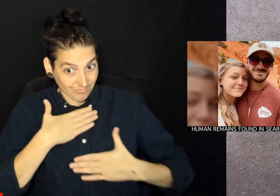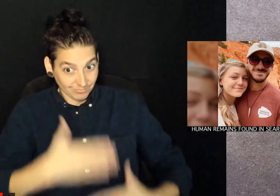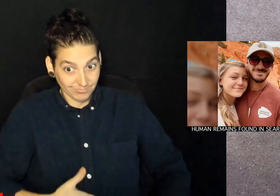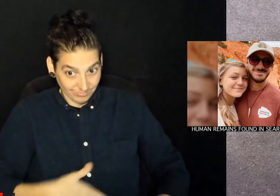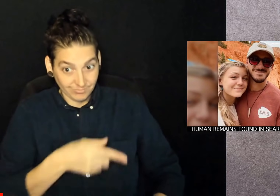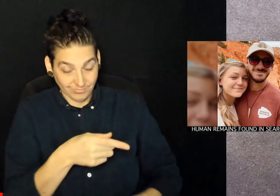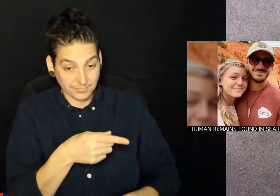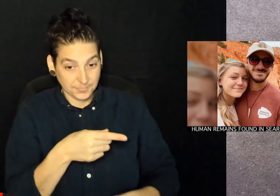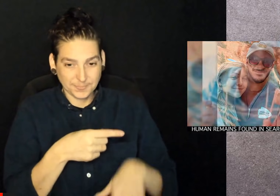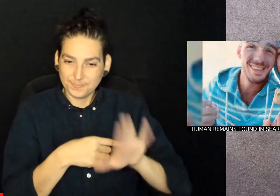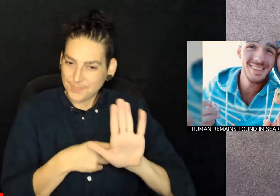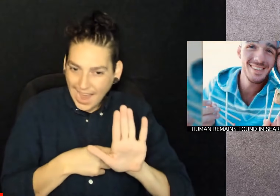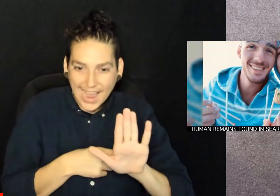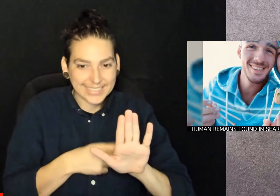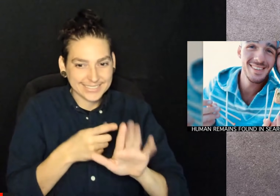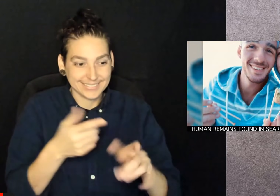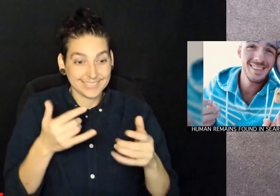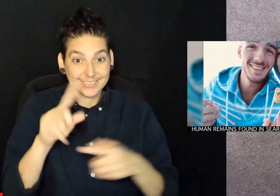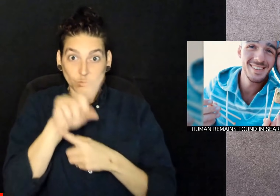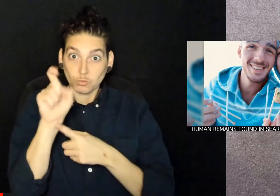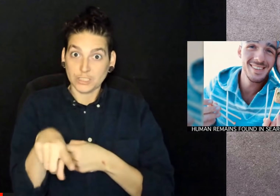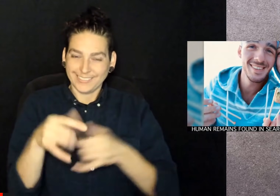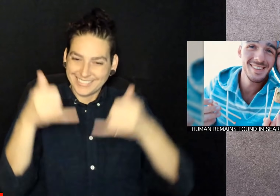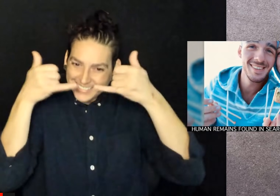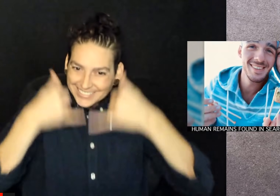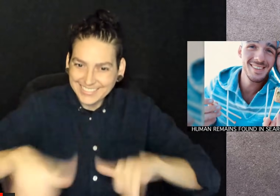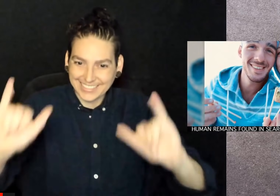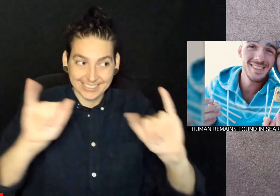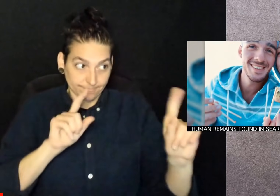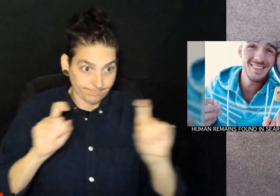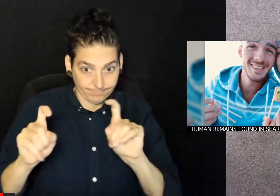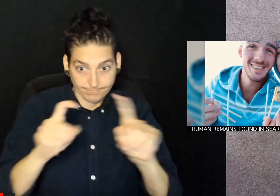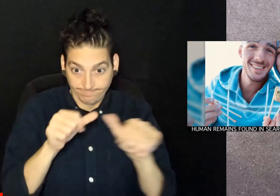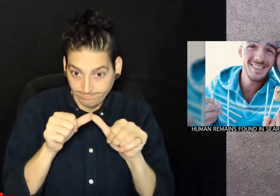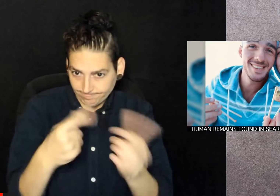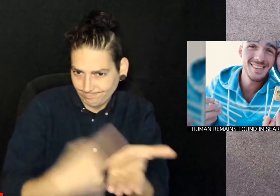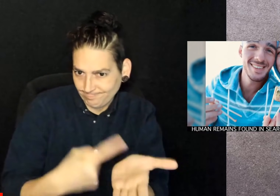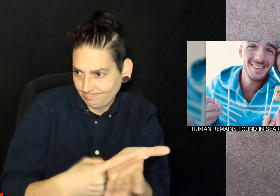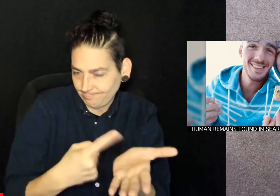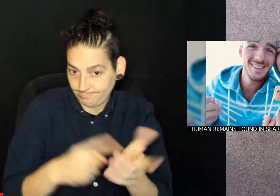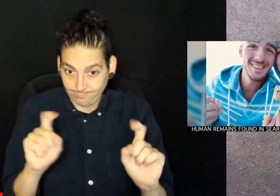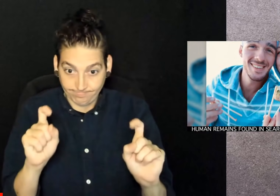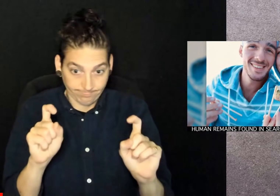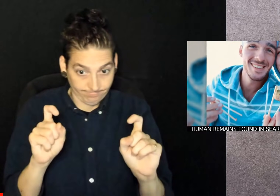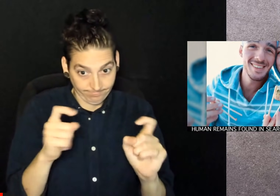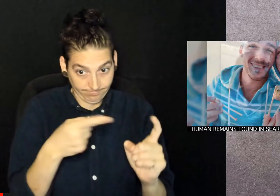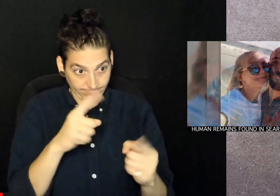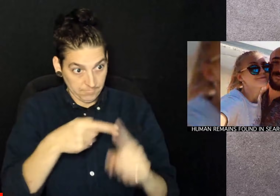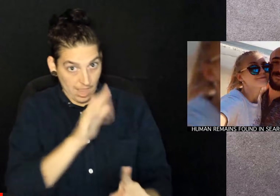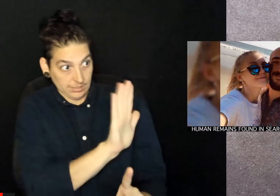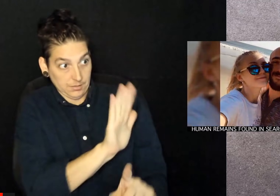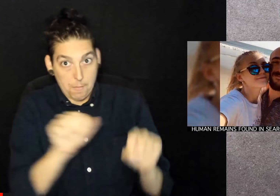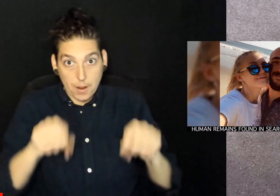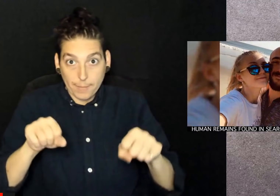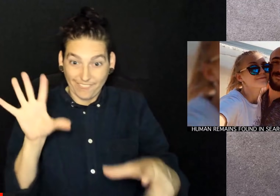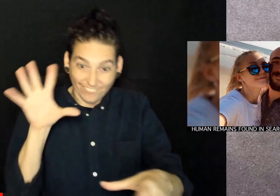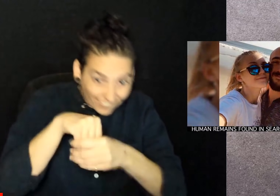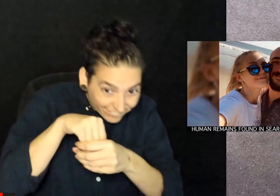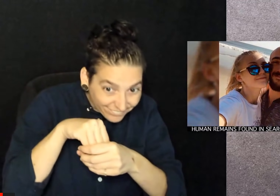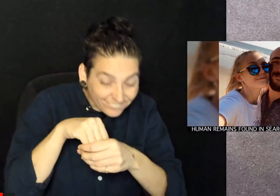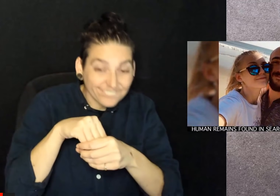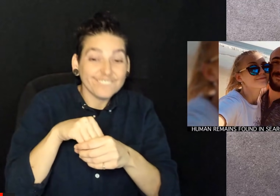found Laundrie questions still remain about his possible involvement in the death of his